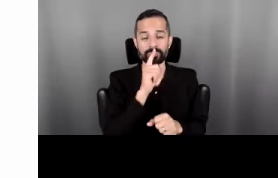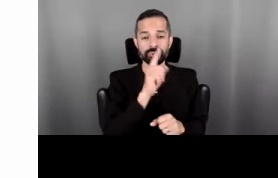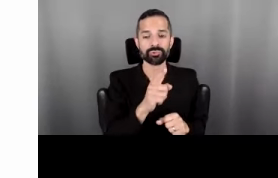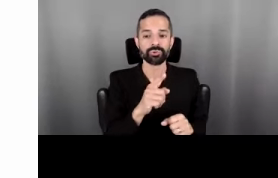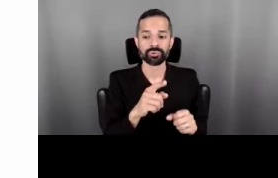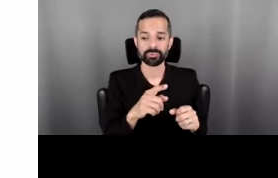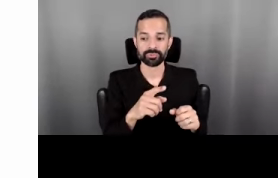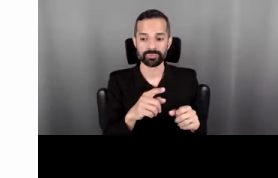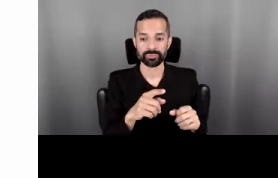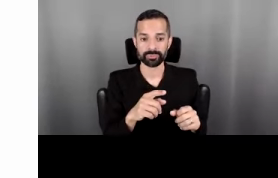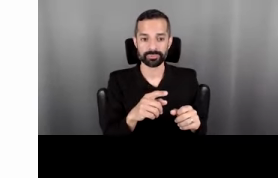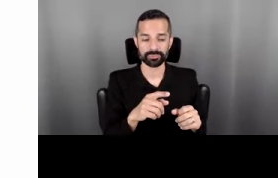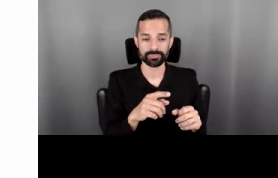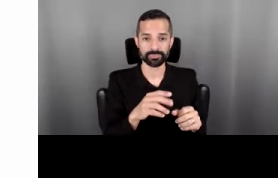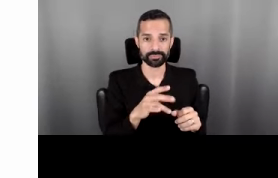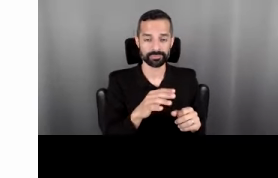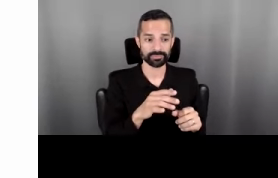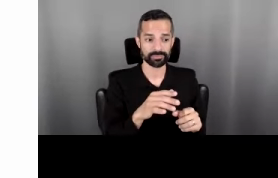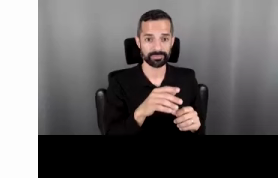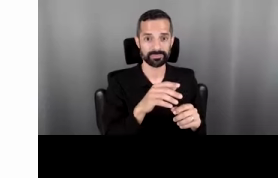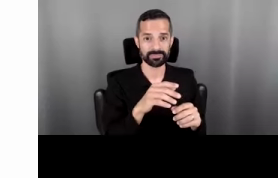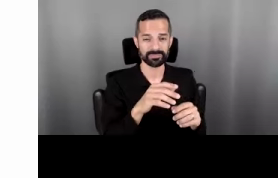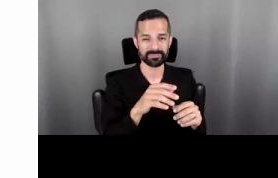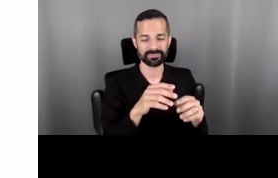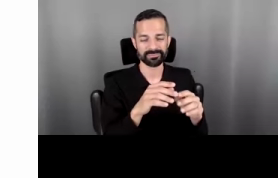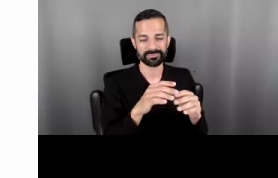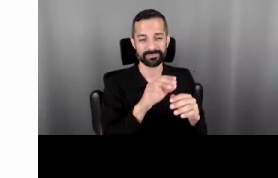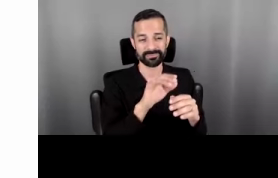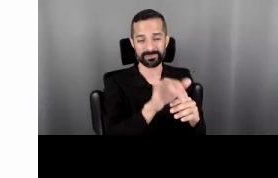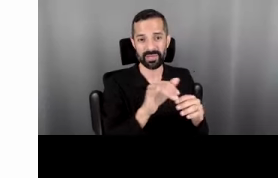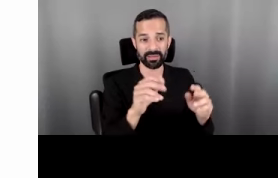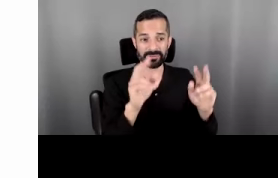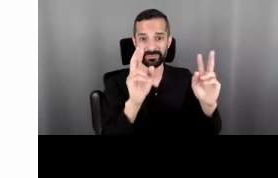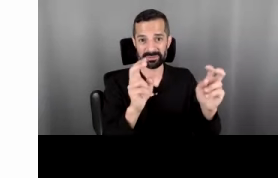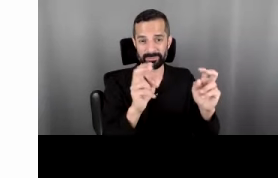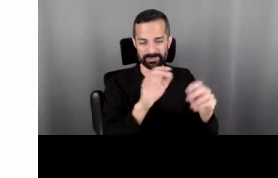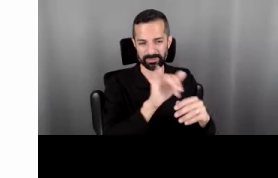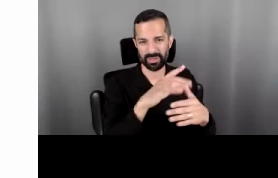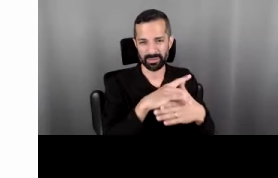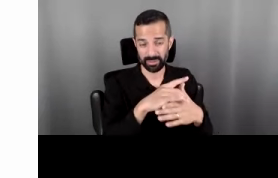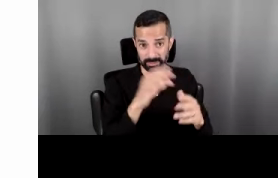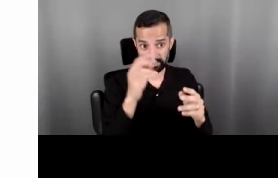to make sure applicable resource requests have went through the proper channels